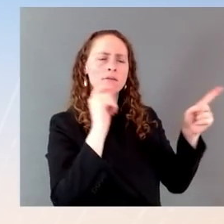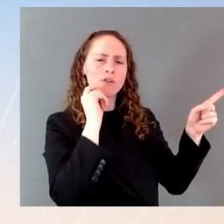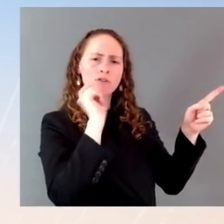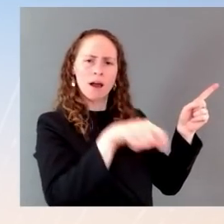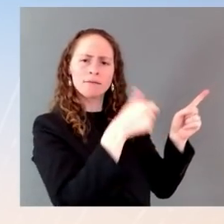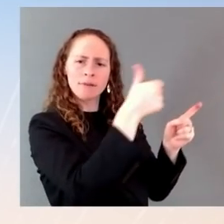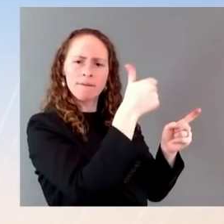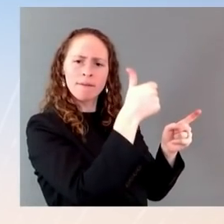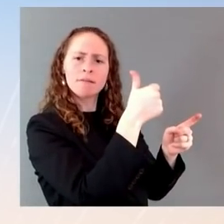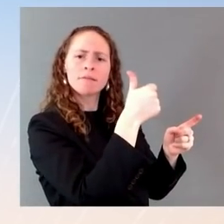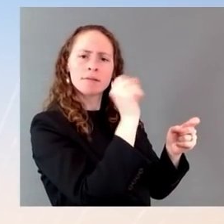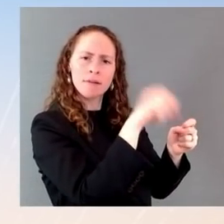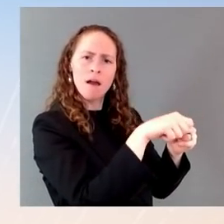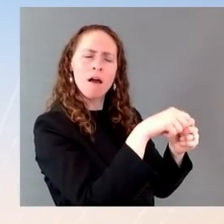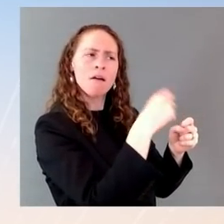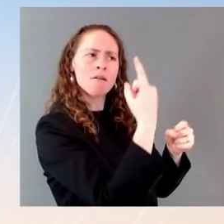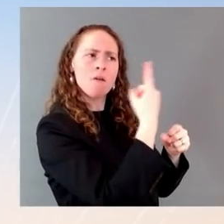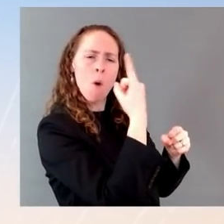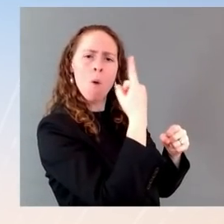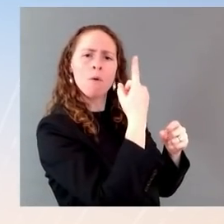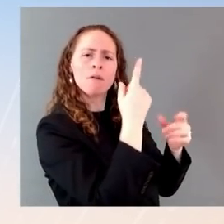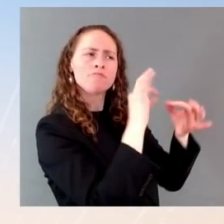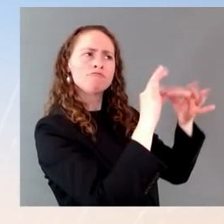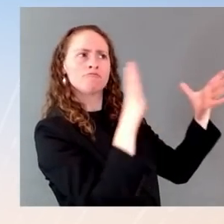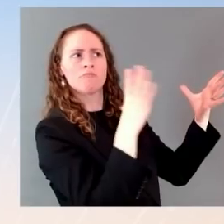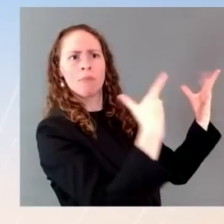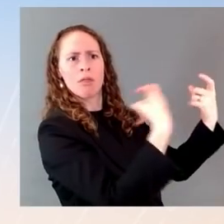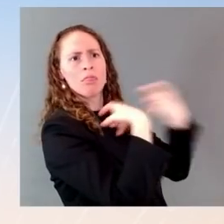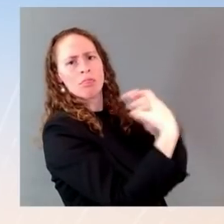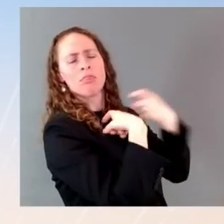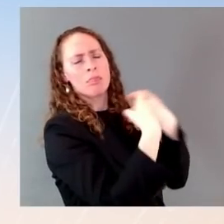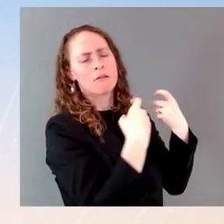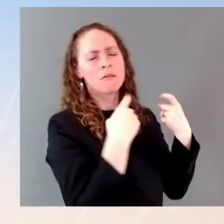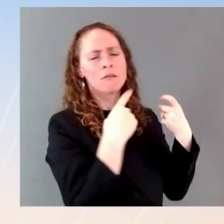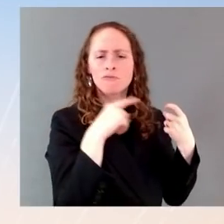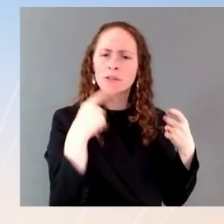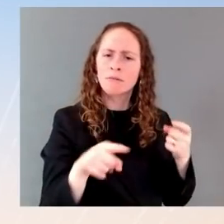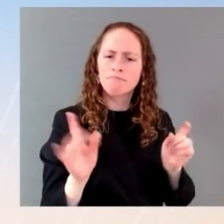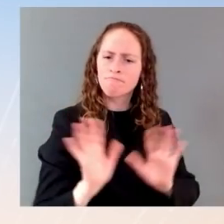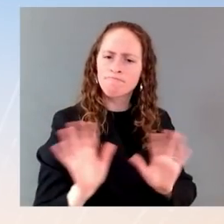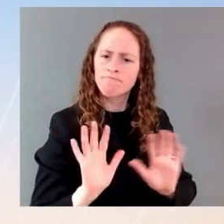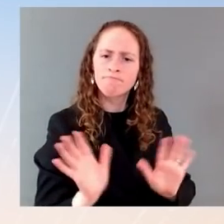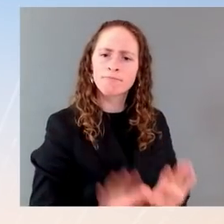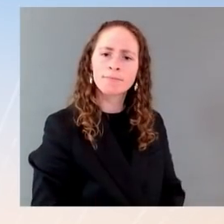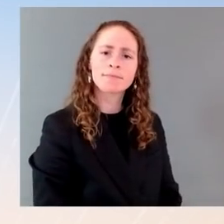and raising concerns he has about the bellicose rhetoric and the military buildup.